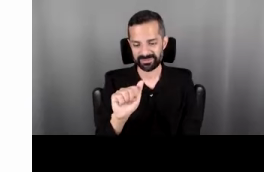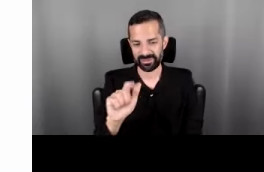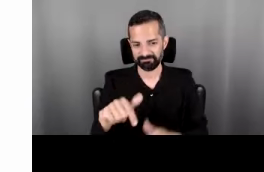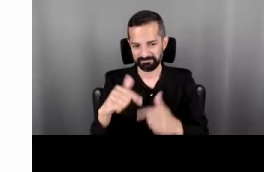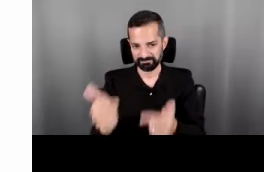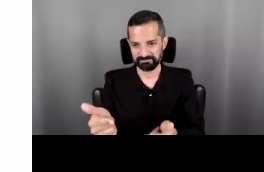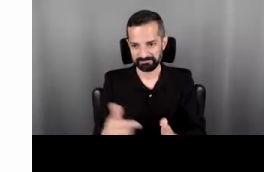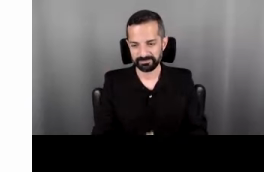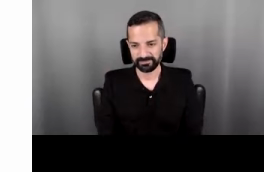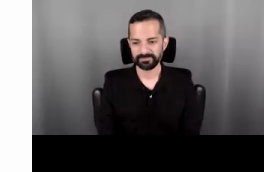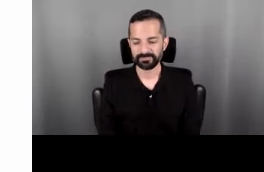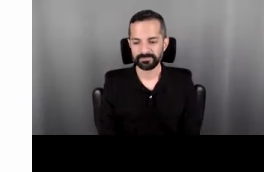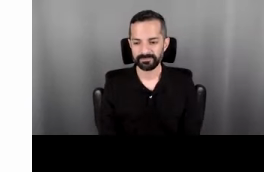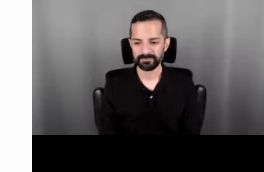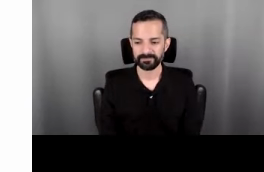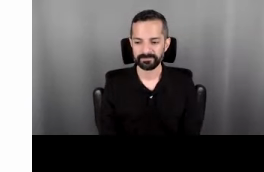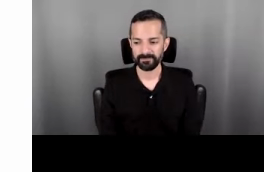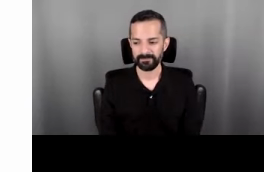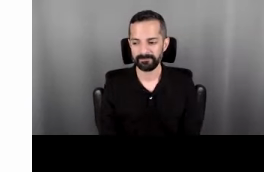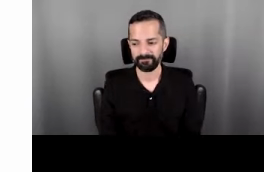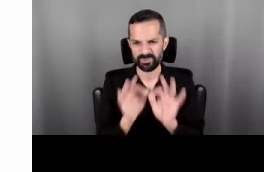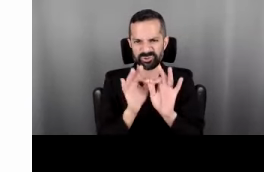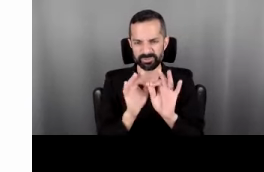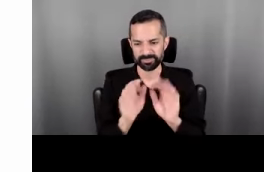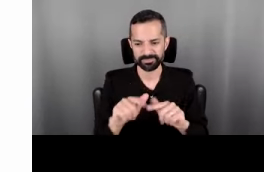Lisa. Right. So again part of this packet.